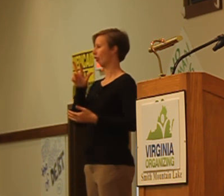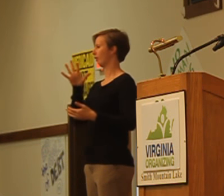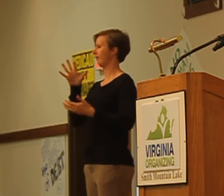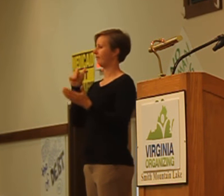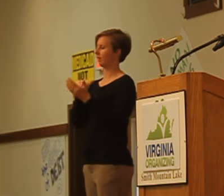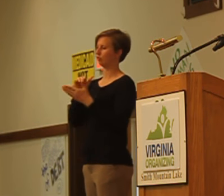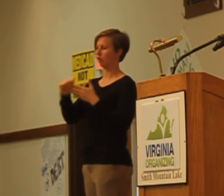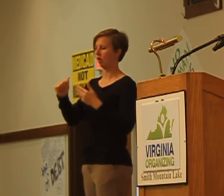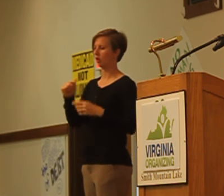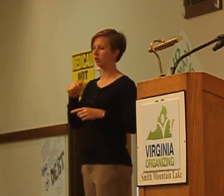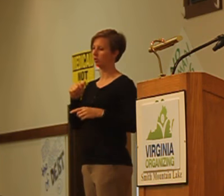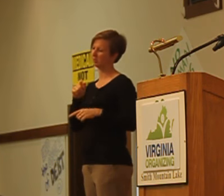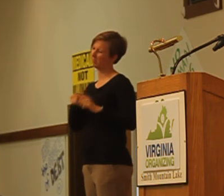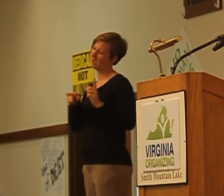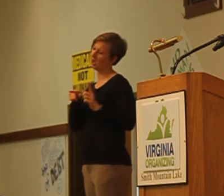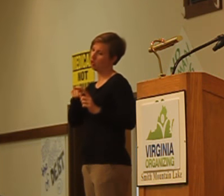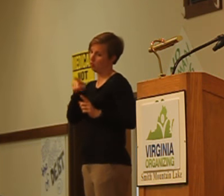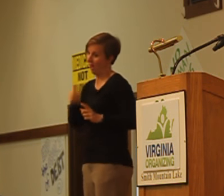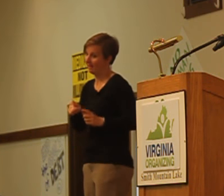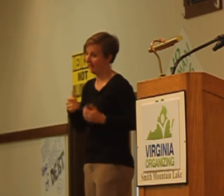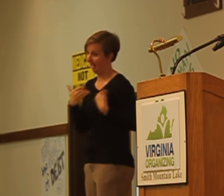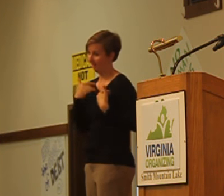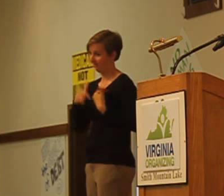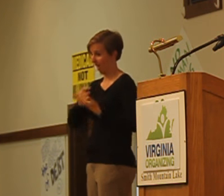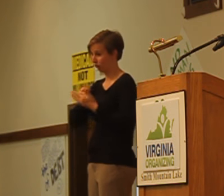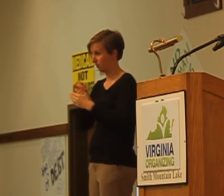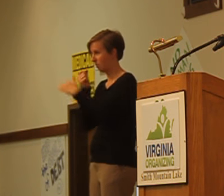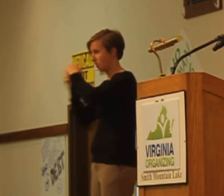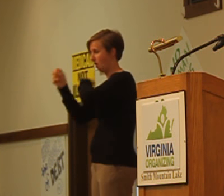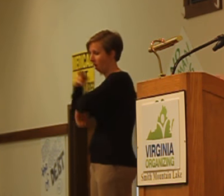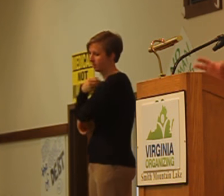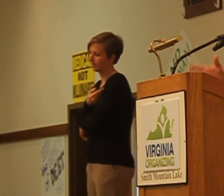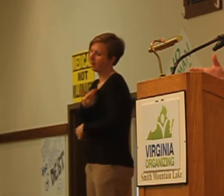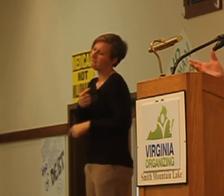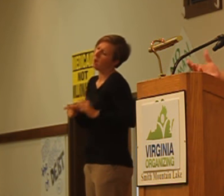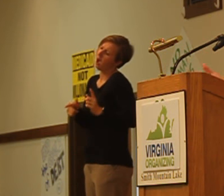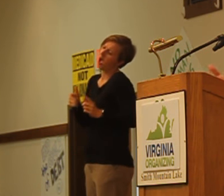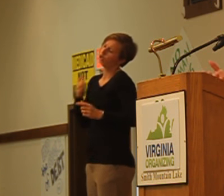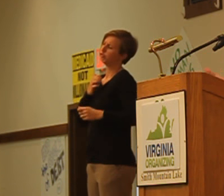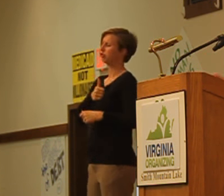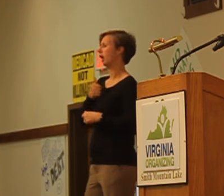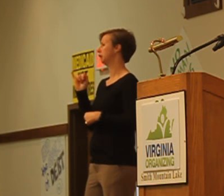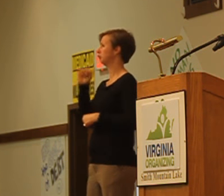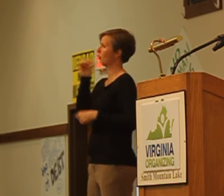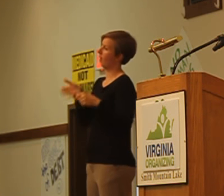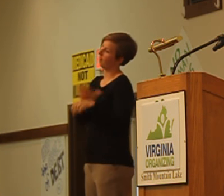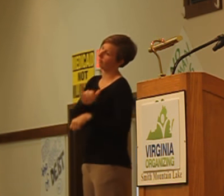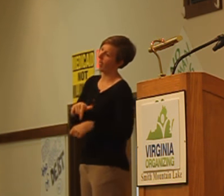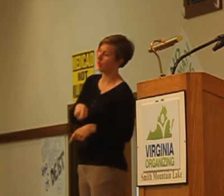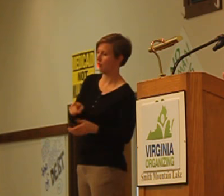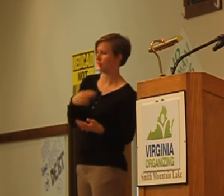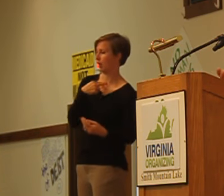but we're not gonna cover that. Too many people are out there hurting and suffering, and we've found one way, in our experience,